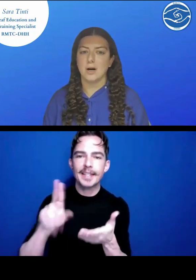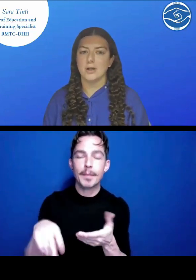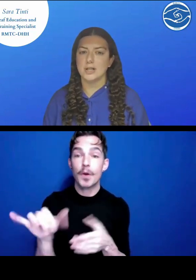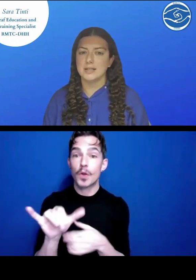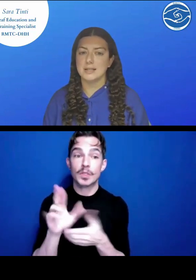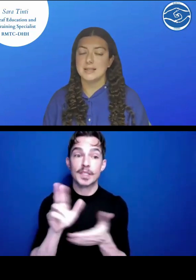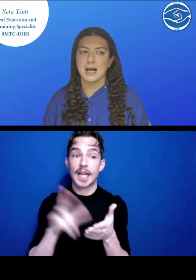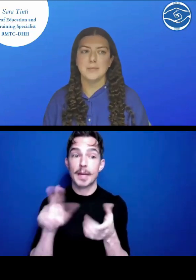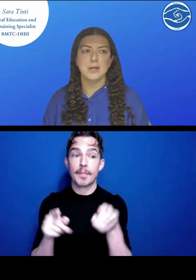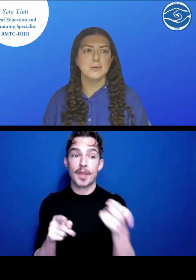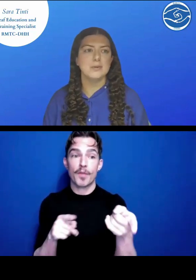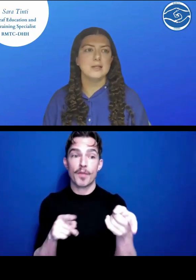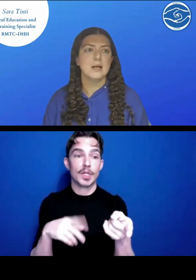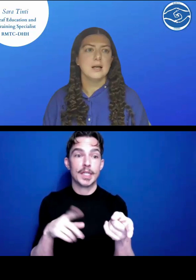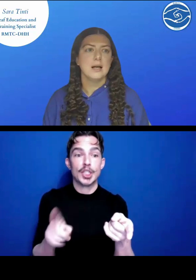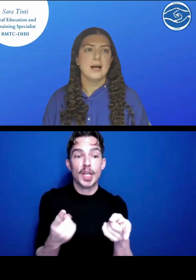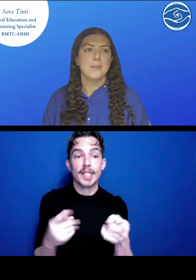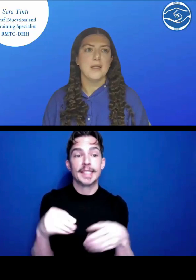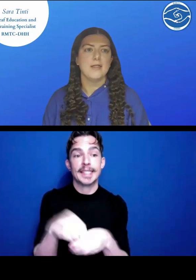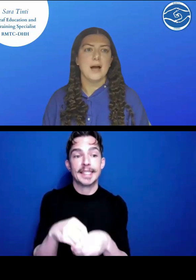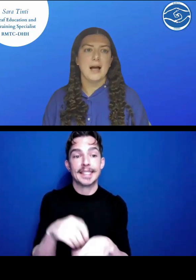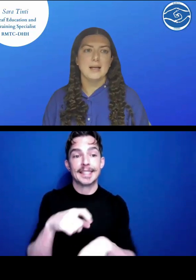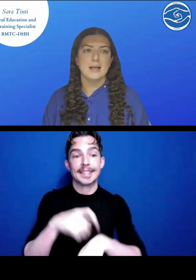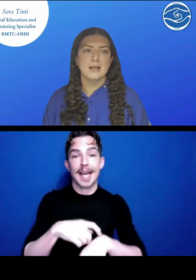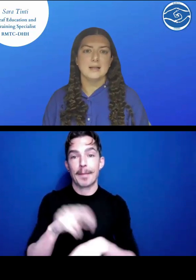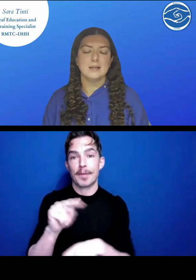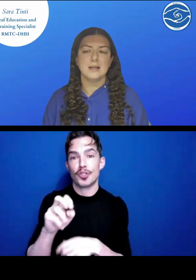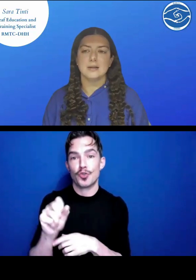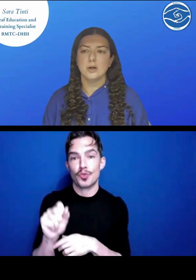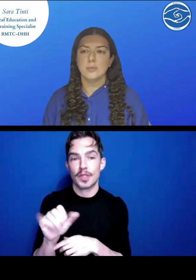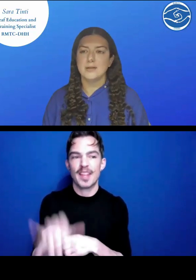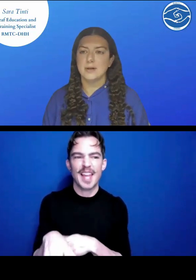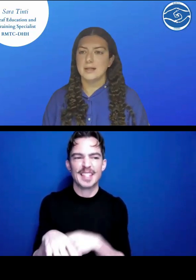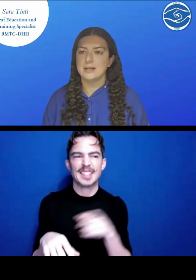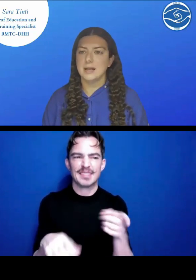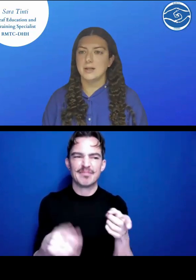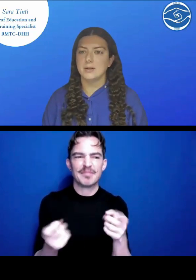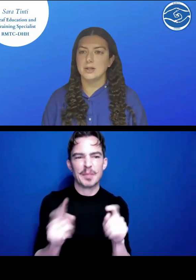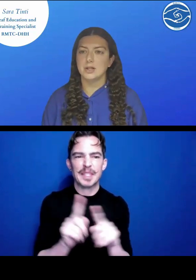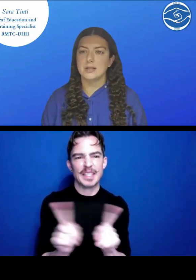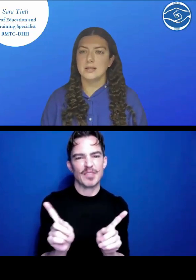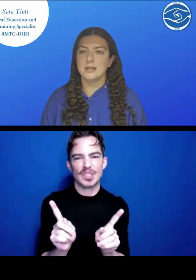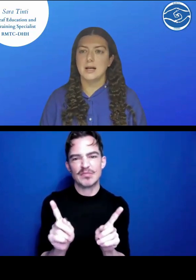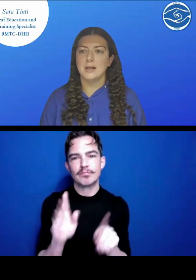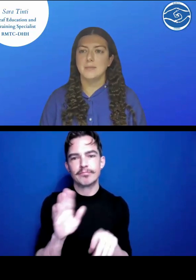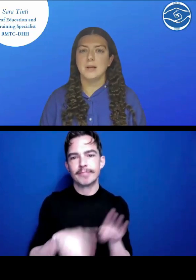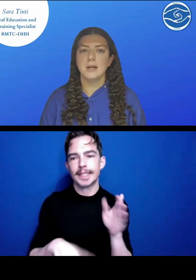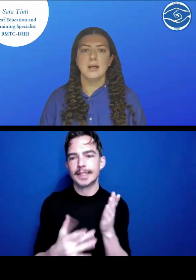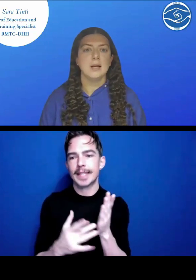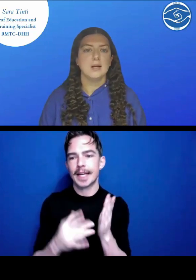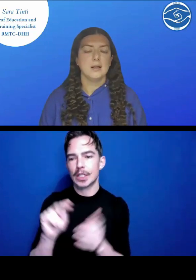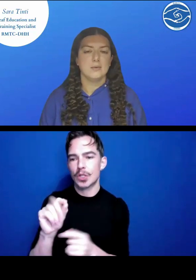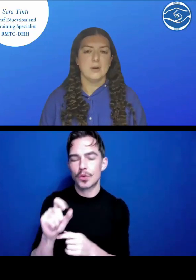here for our Just in Time news. And that is a little bit different than Tech Notes. Just in Time